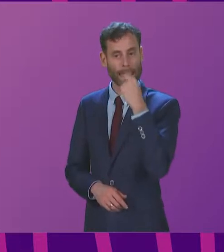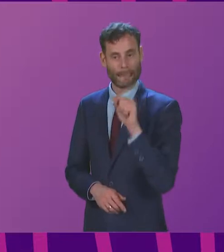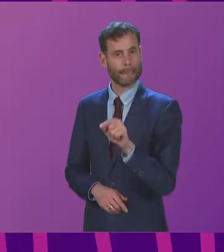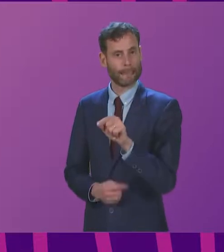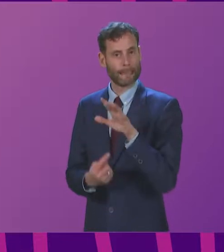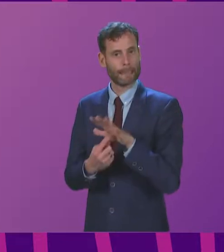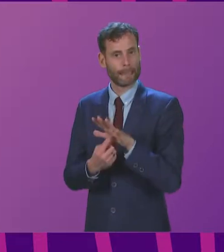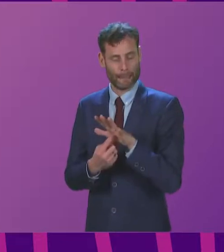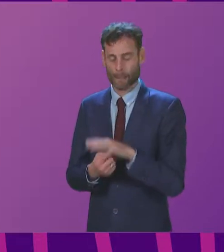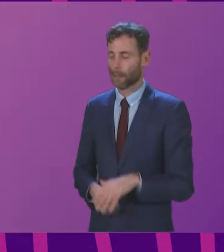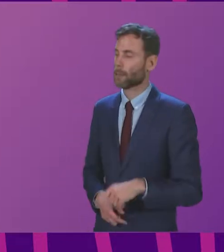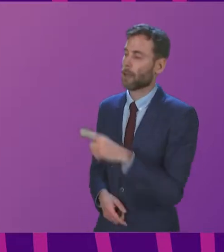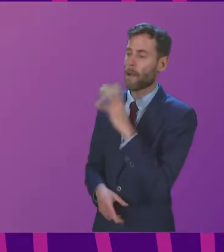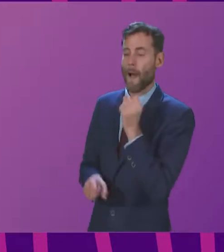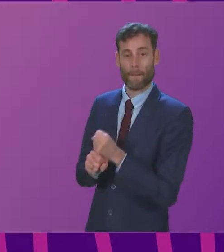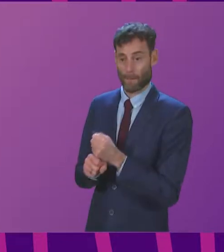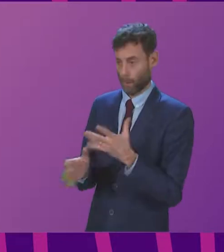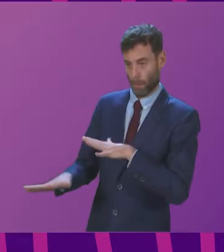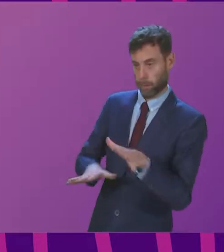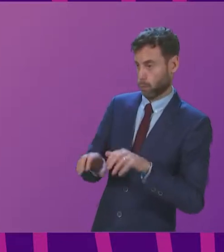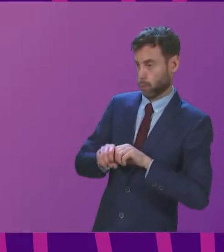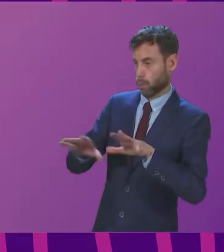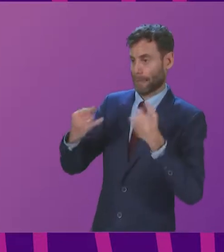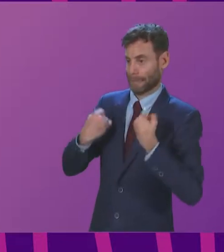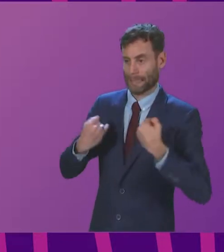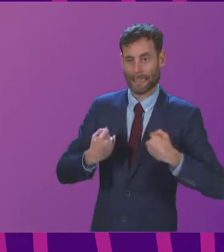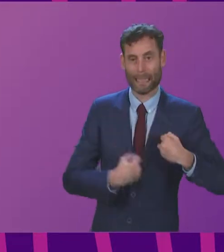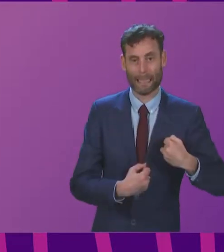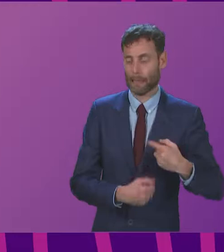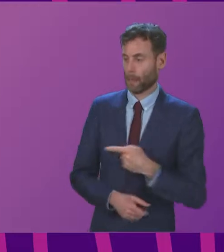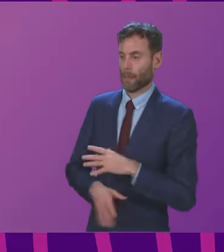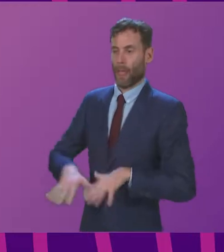when the Government lost control of the pandemic, it was determined to be seen to be doing something